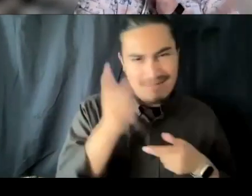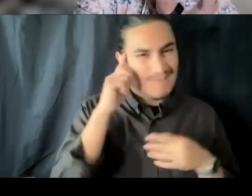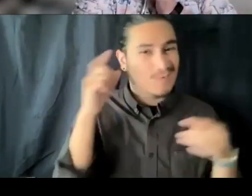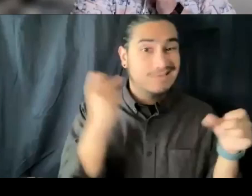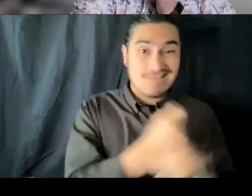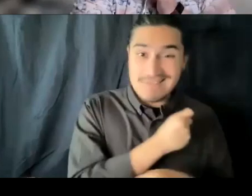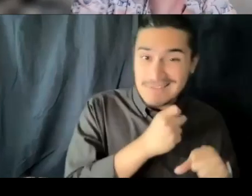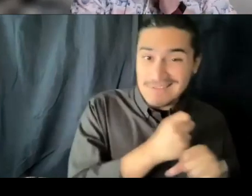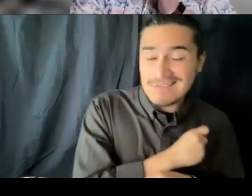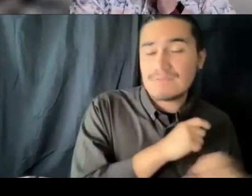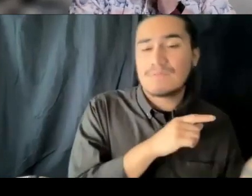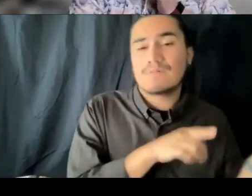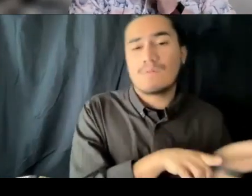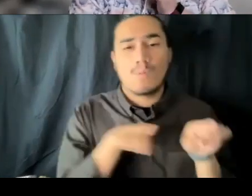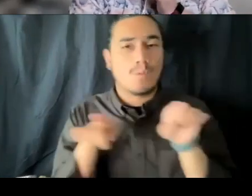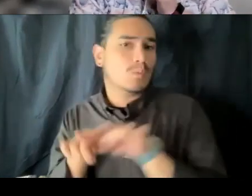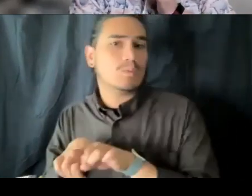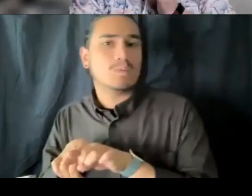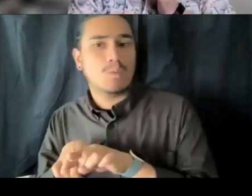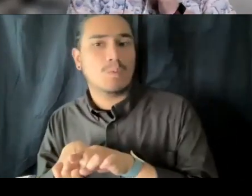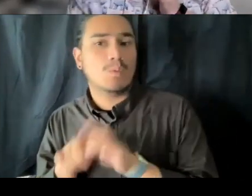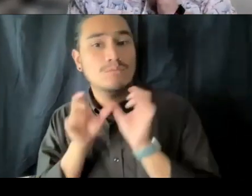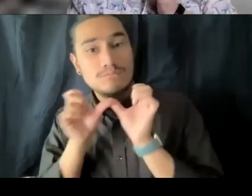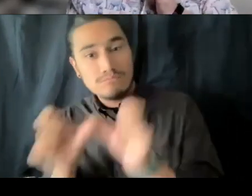as well as, you know, continuing information